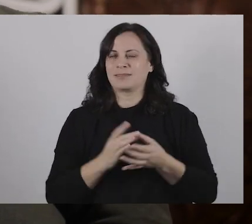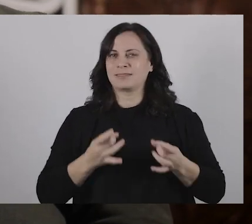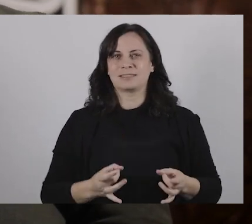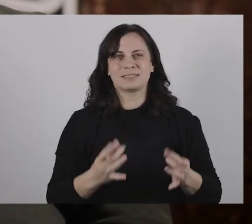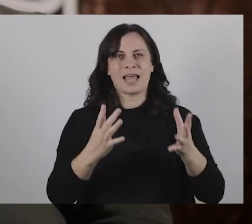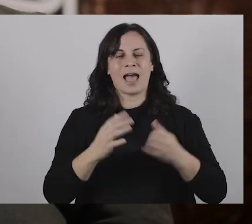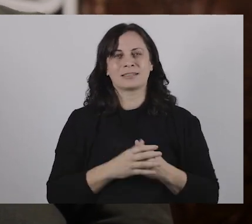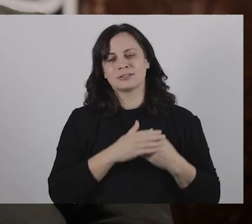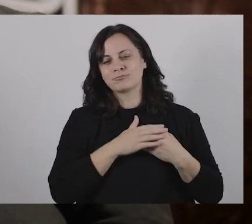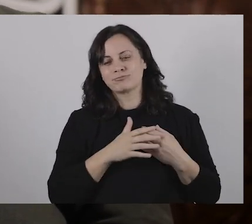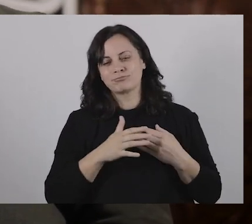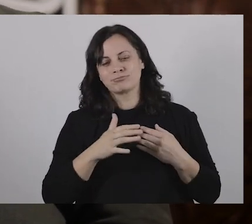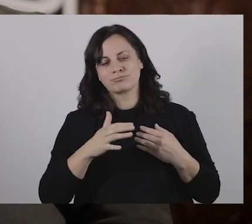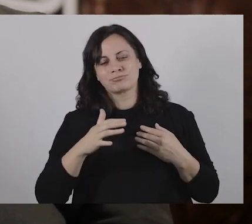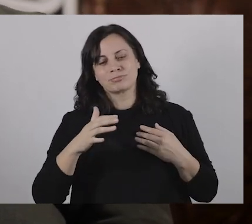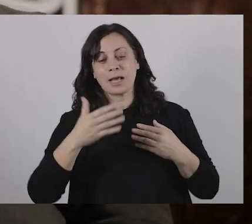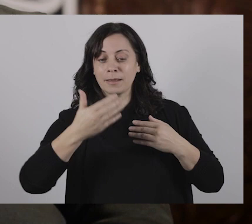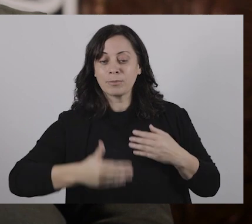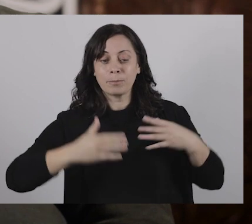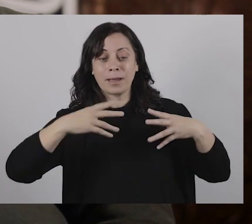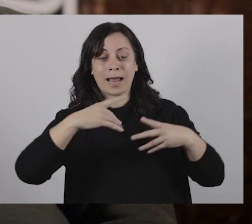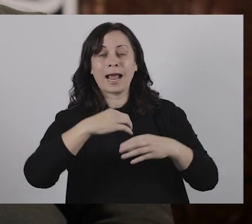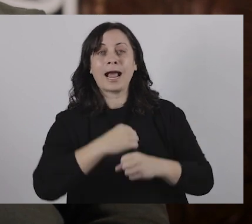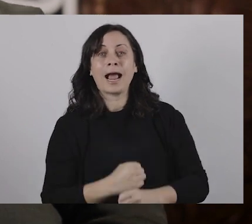know that it is only the beginning of an end